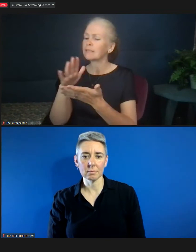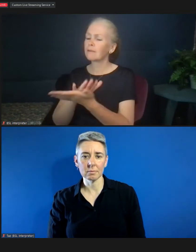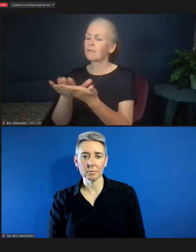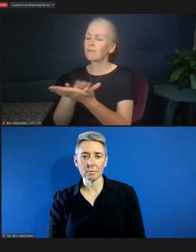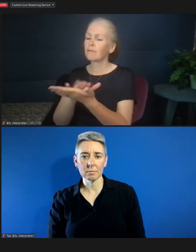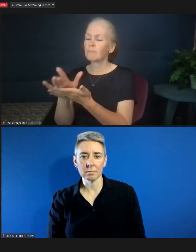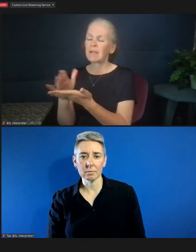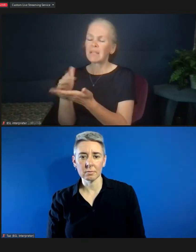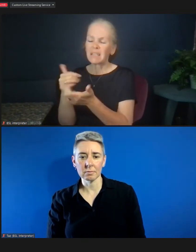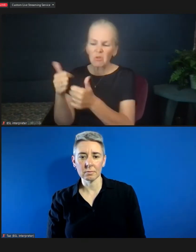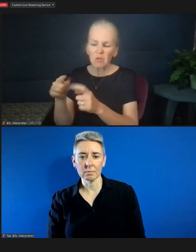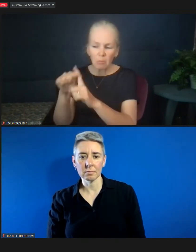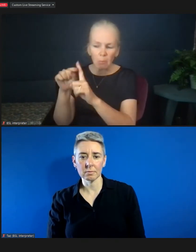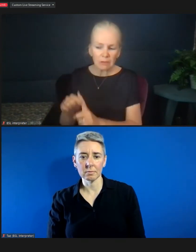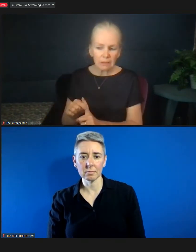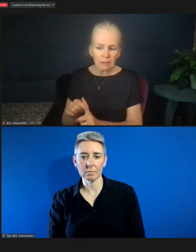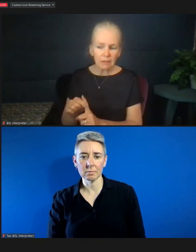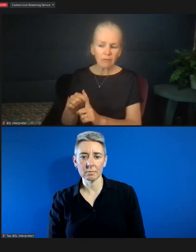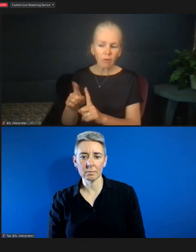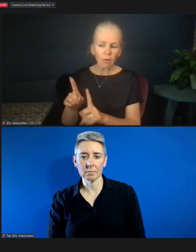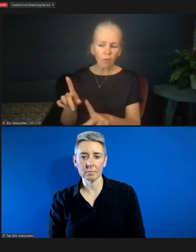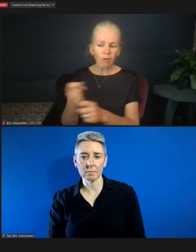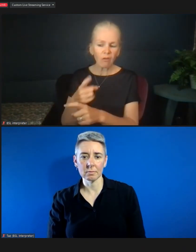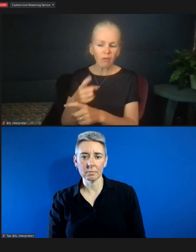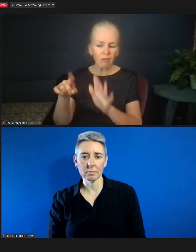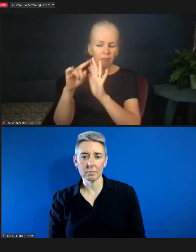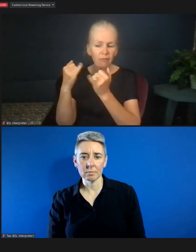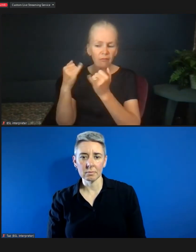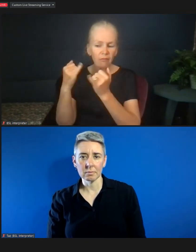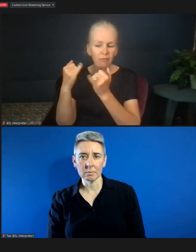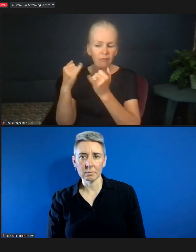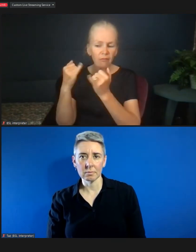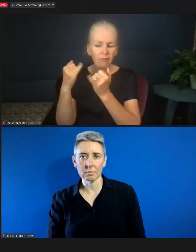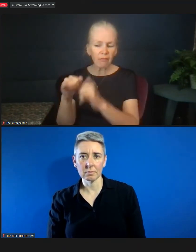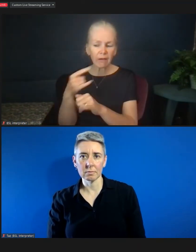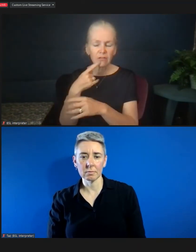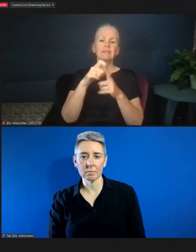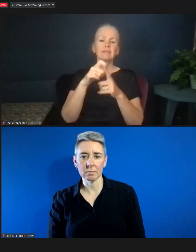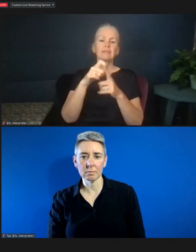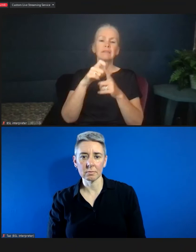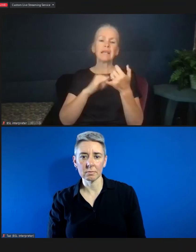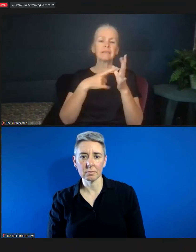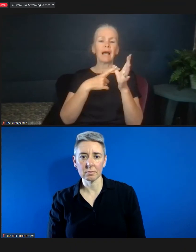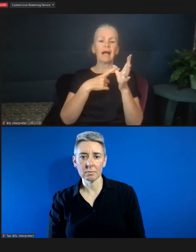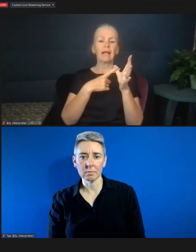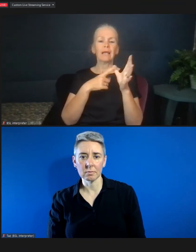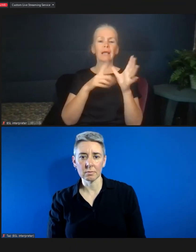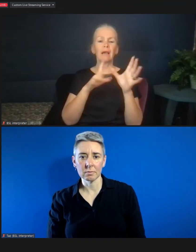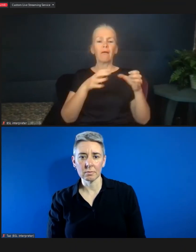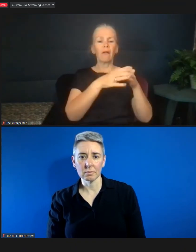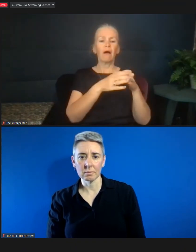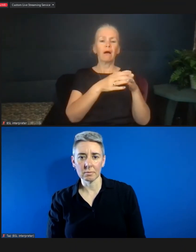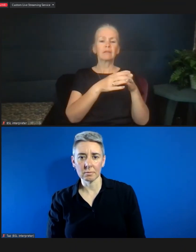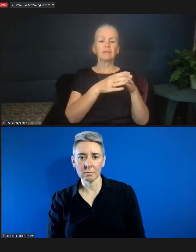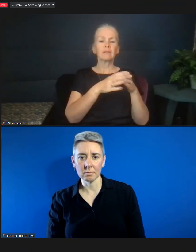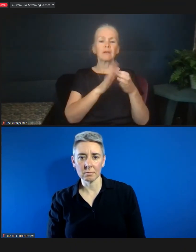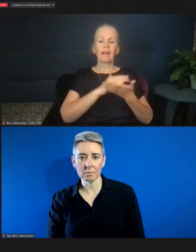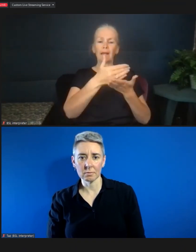lots of questions at the moment about class and DSA laptops cost £200, now that's been the most